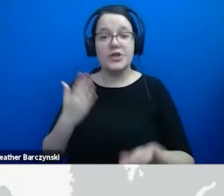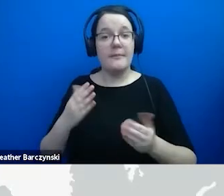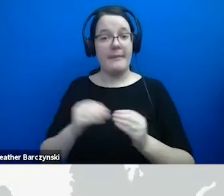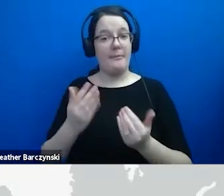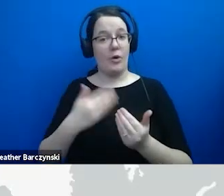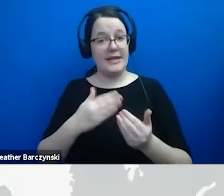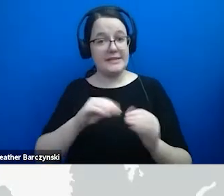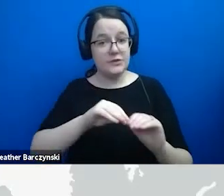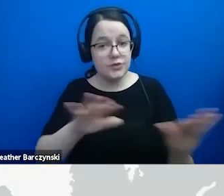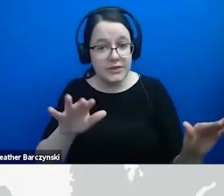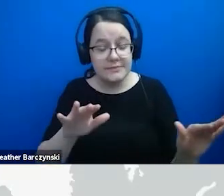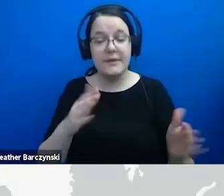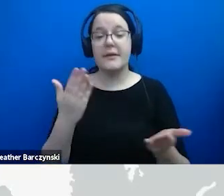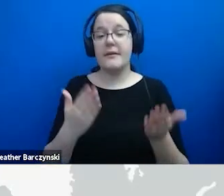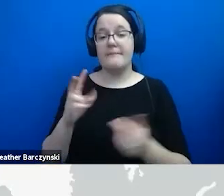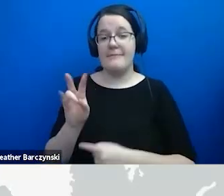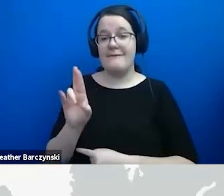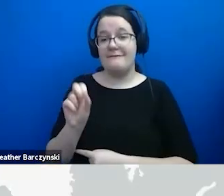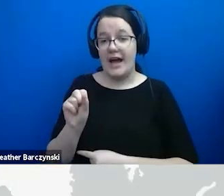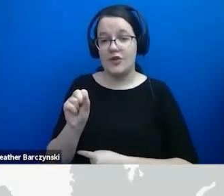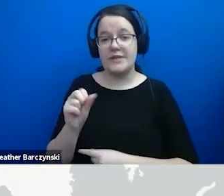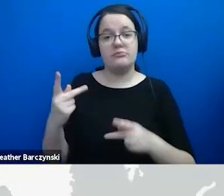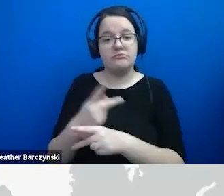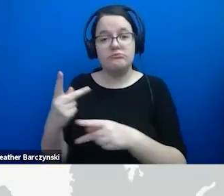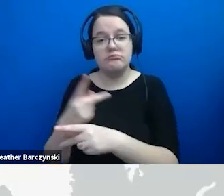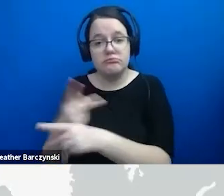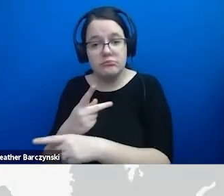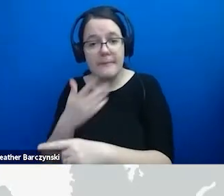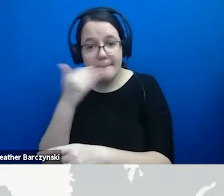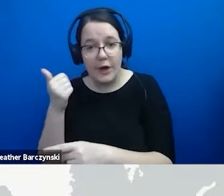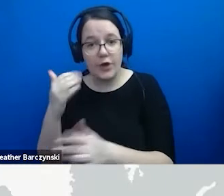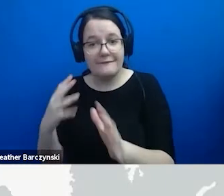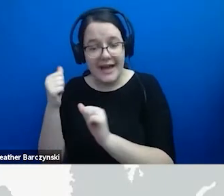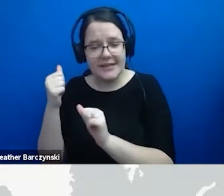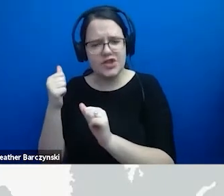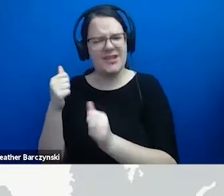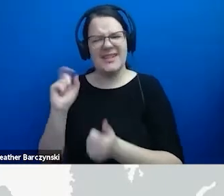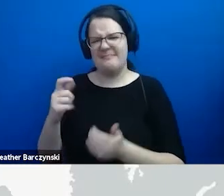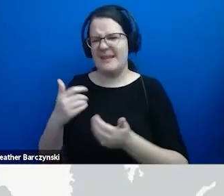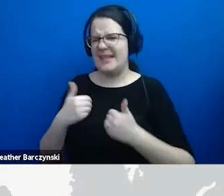or it just makes that virus replicate better it it has to have some advantage that it would